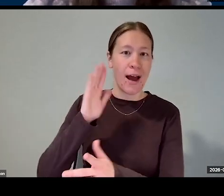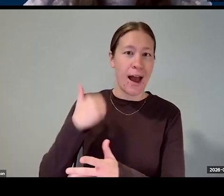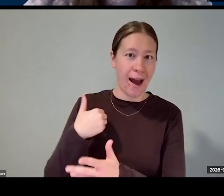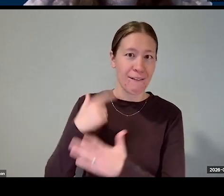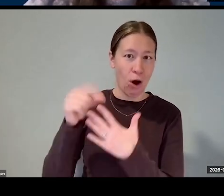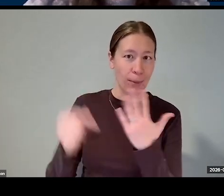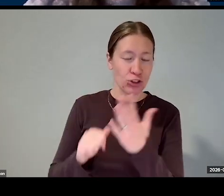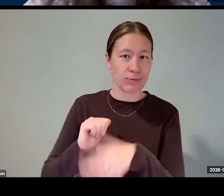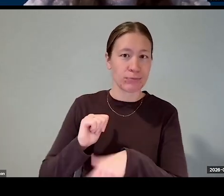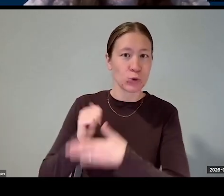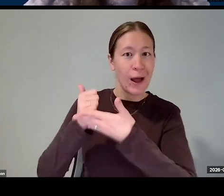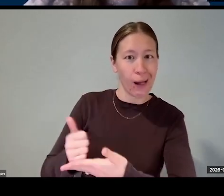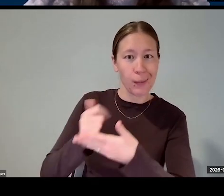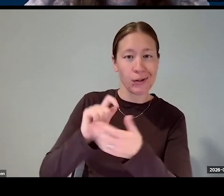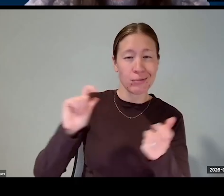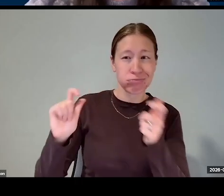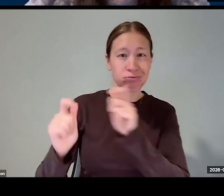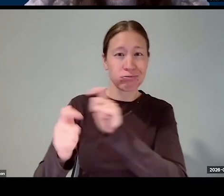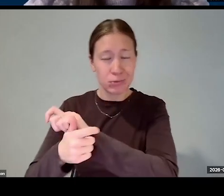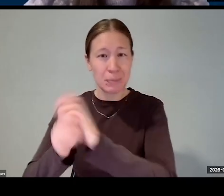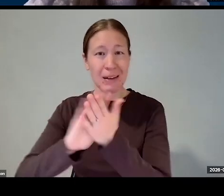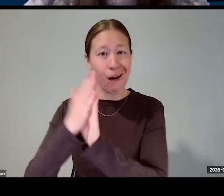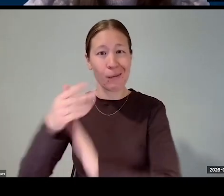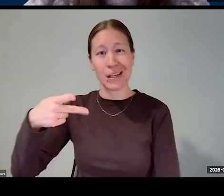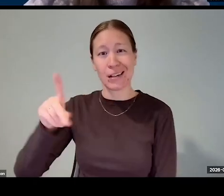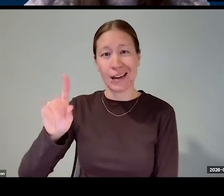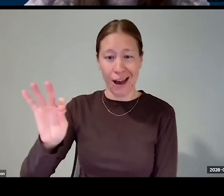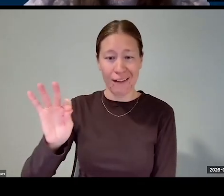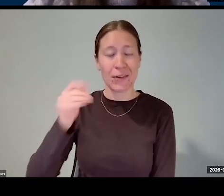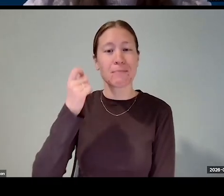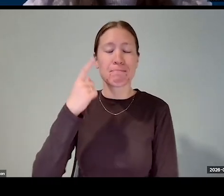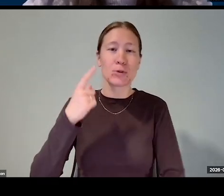and retaining some of that accessibility structure and metadata you added.